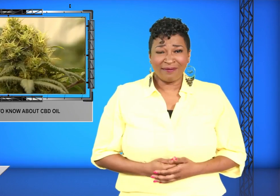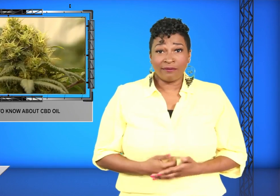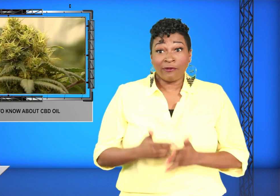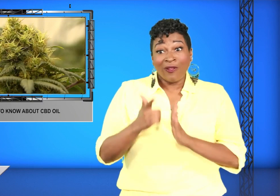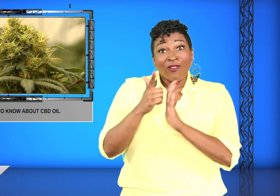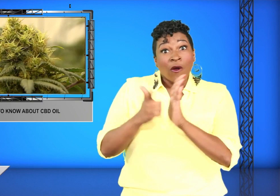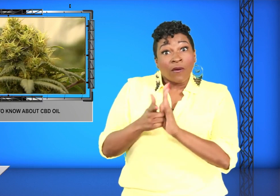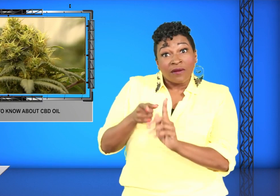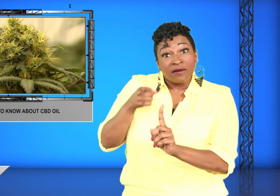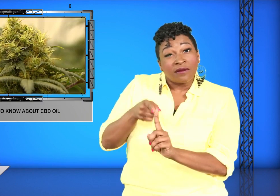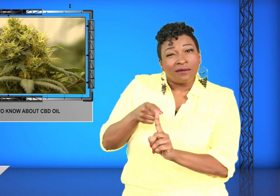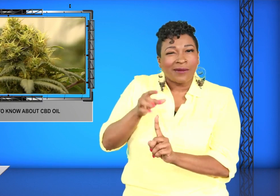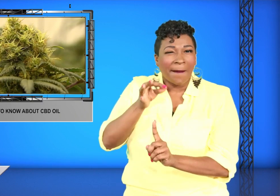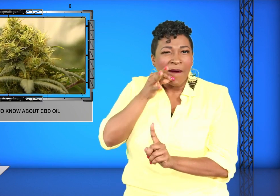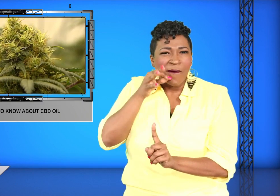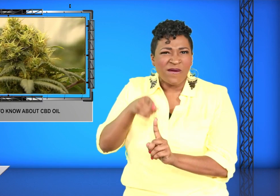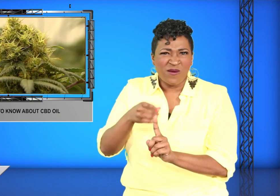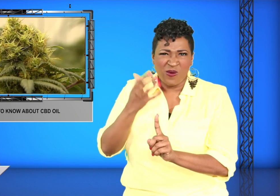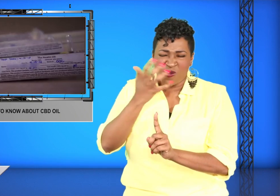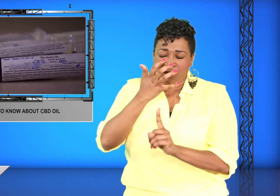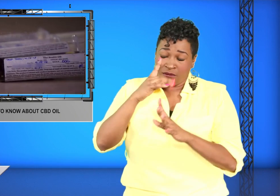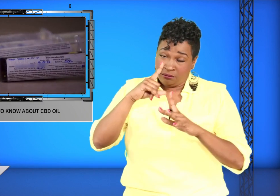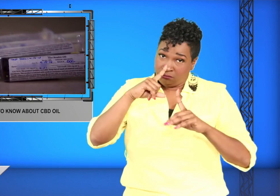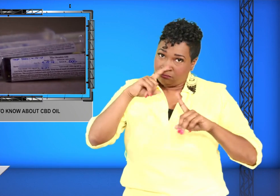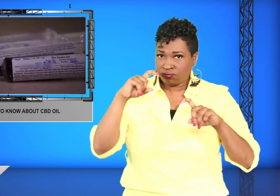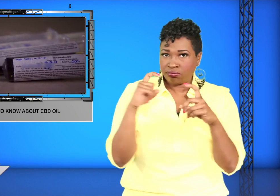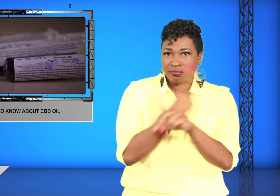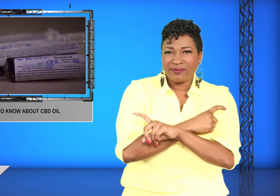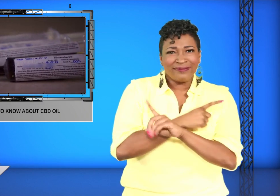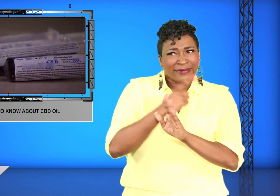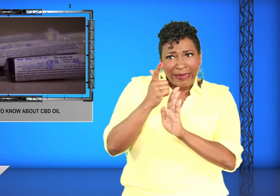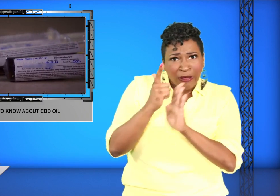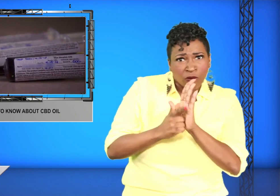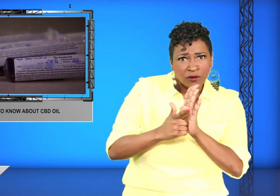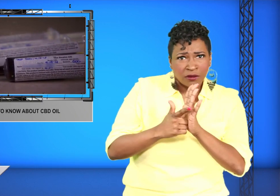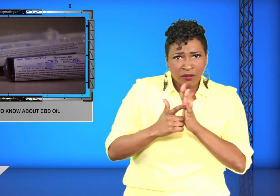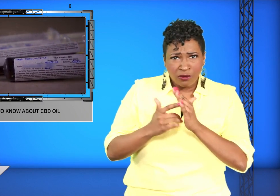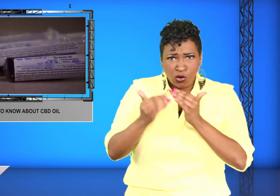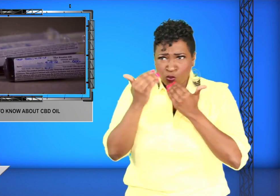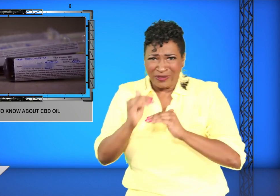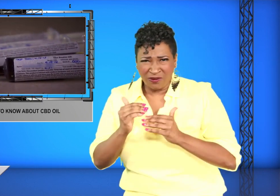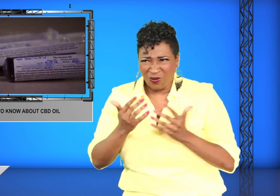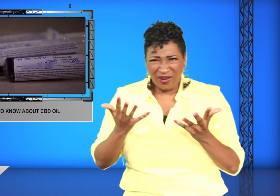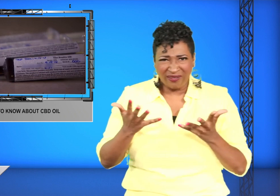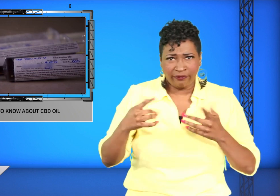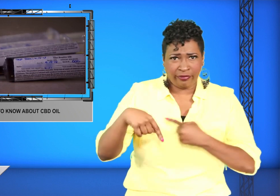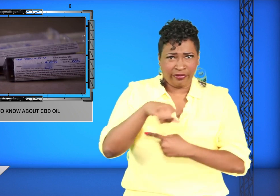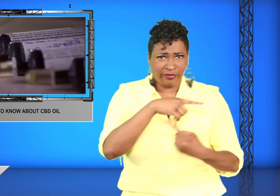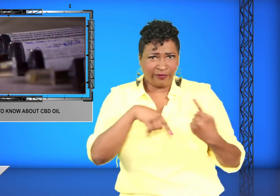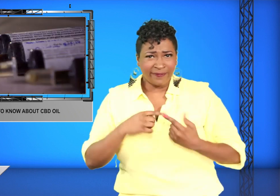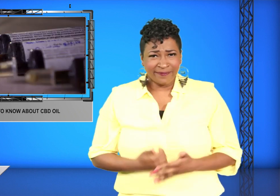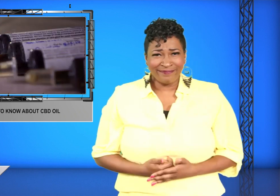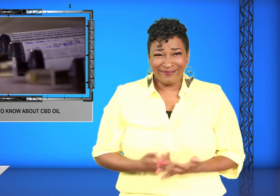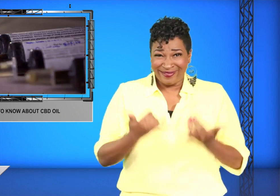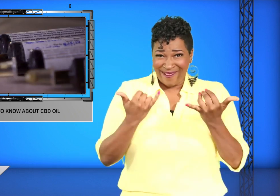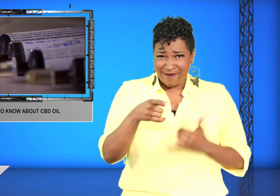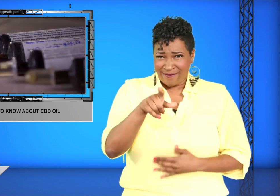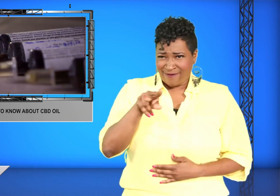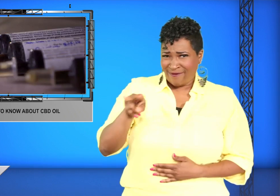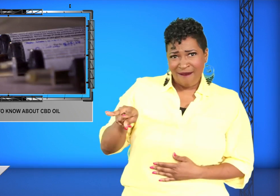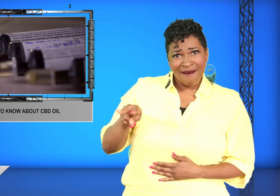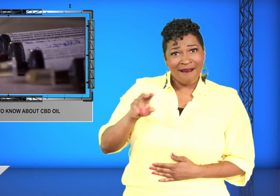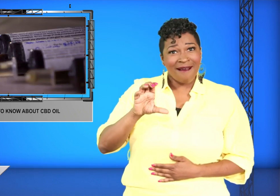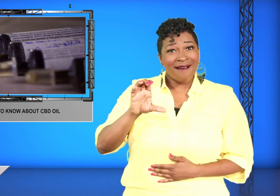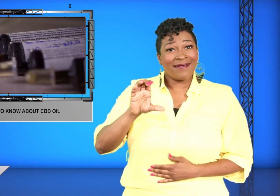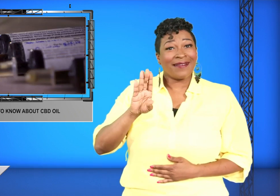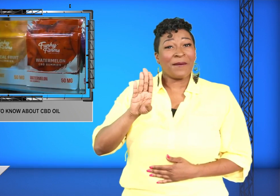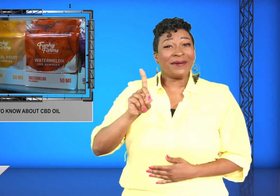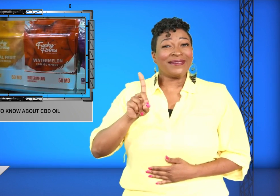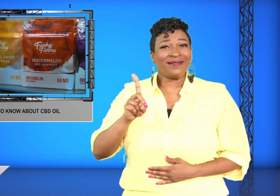Laws surrounding marijuana use can be complicated so you might be wondering what this CBD craze